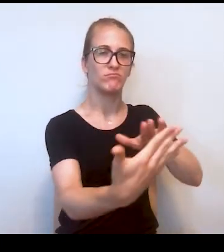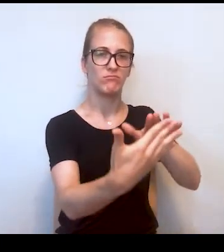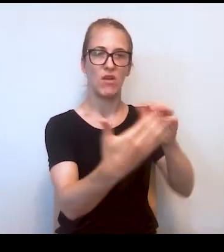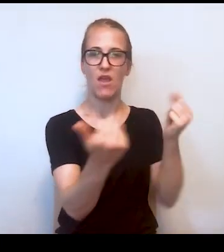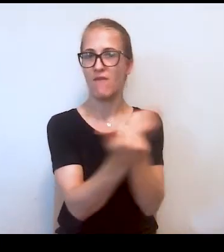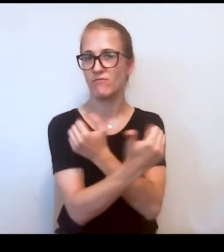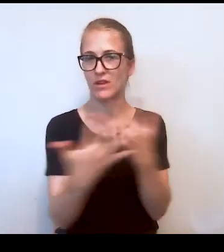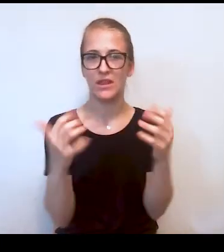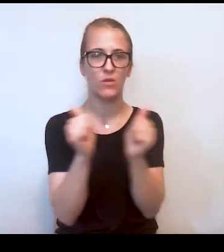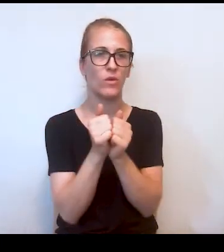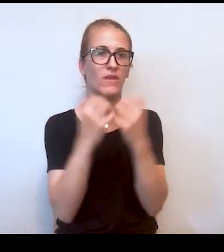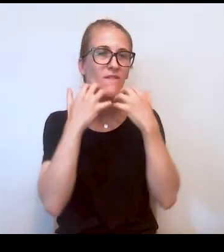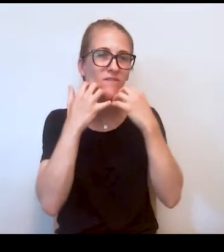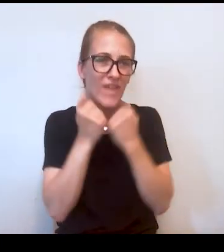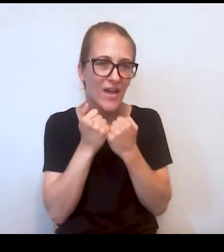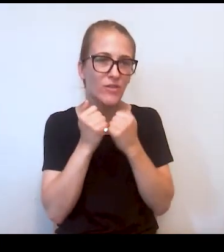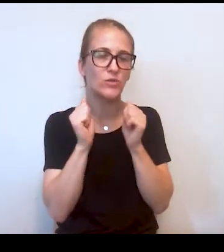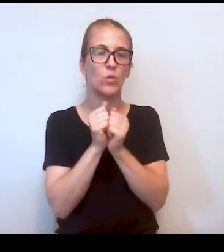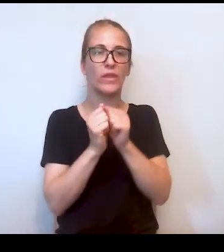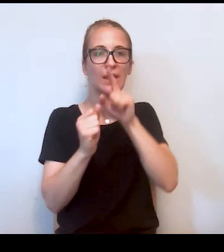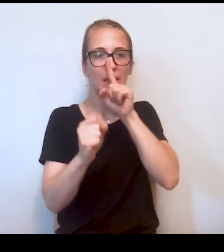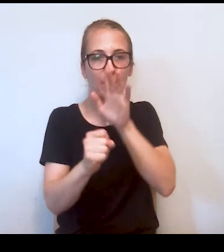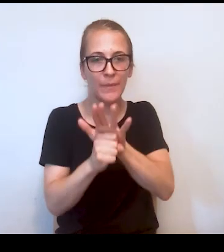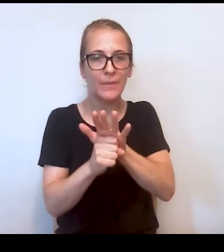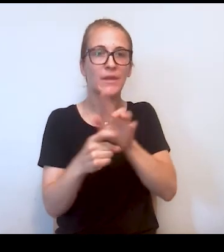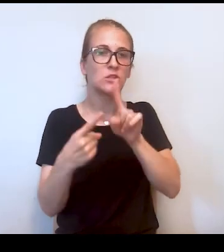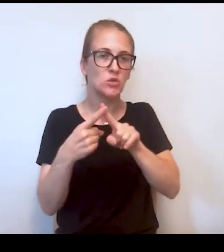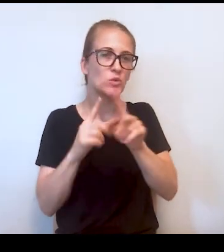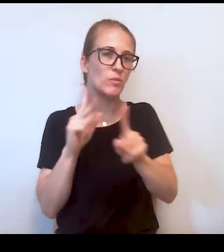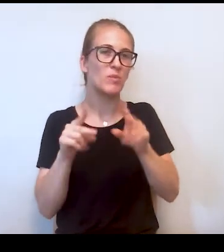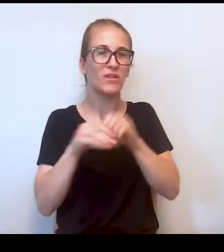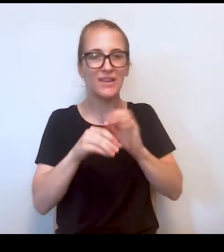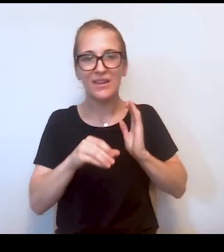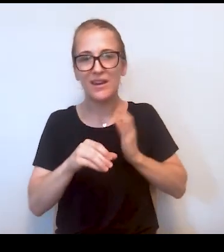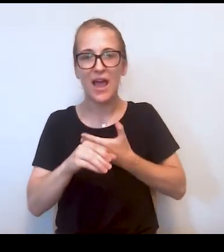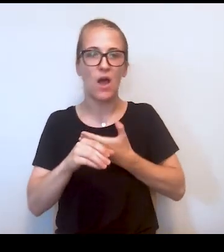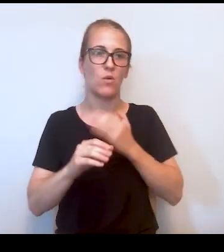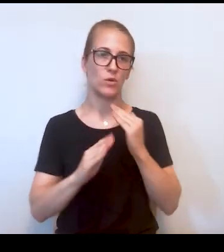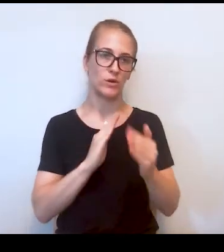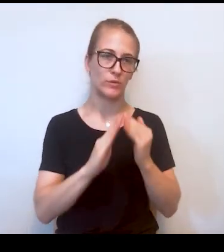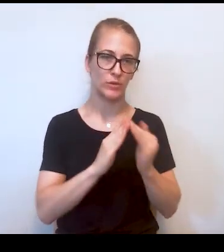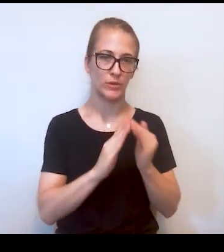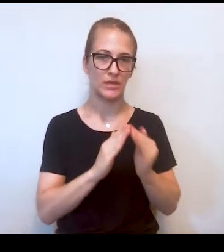[Katrin] This creates another conundrum for you both with Hyp-ACCESS, right?